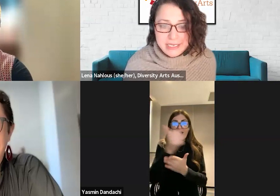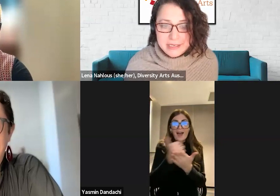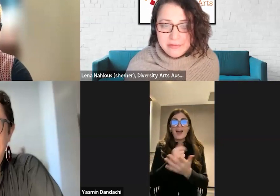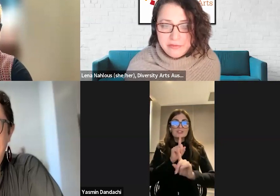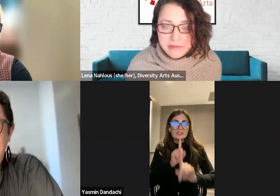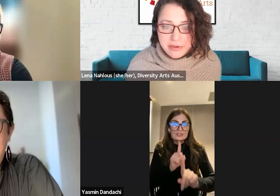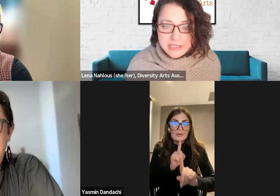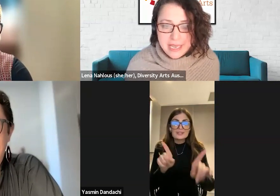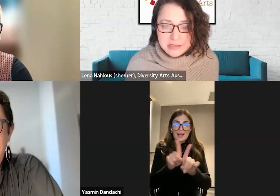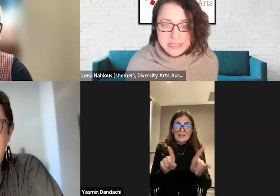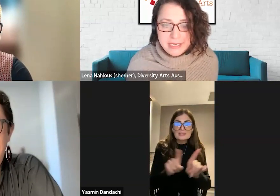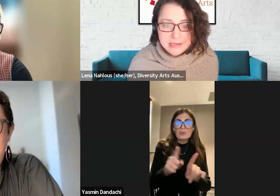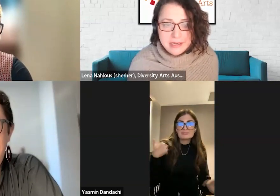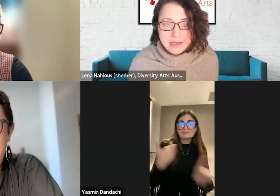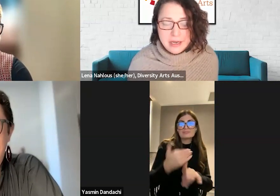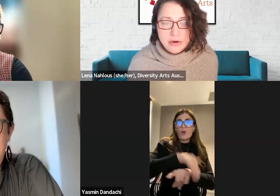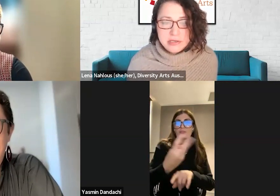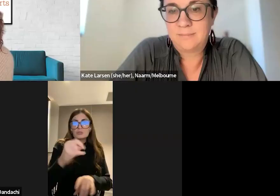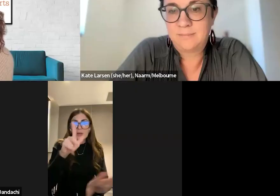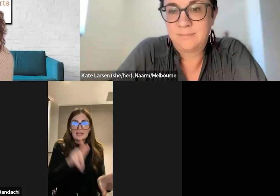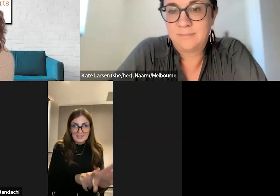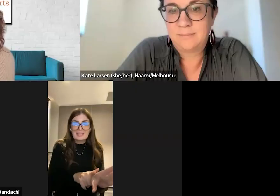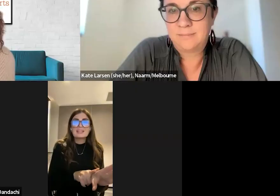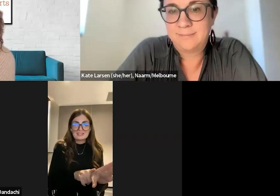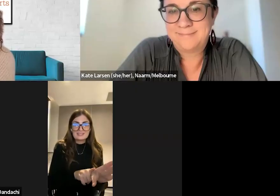years of diverse expertise across non-profit government